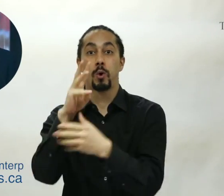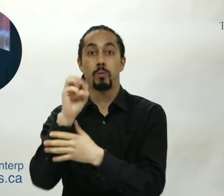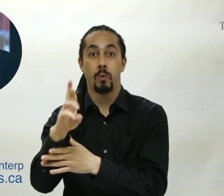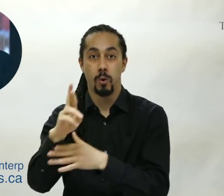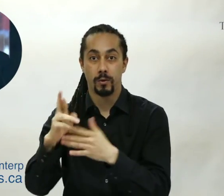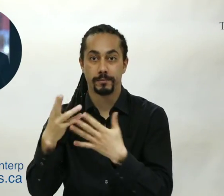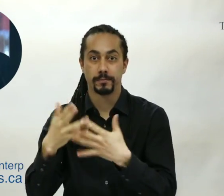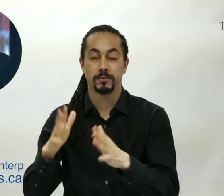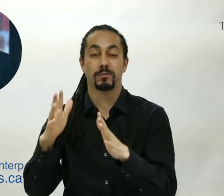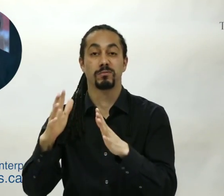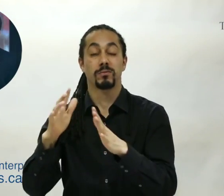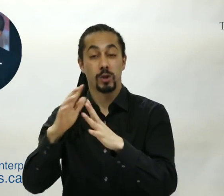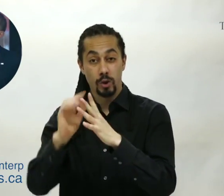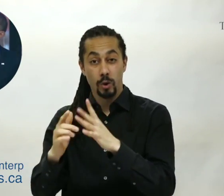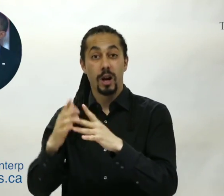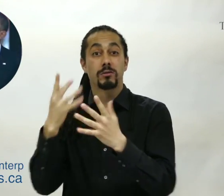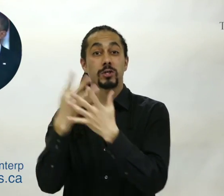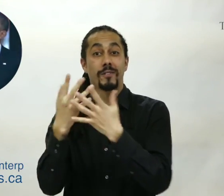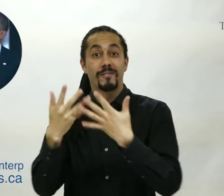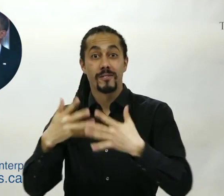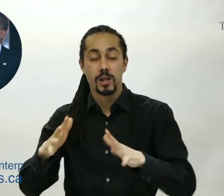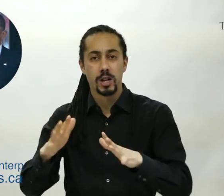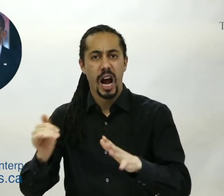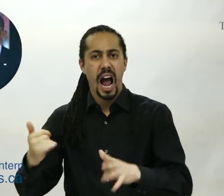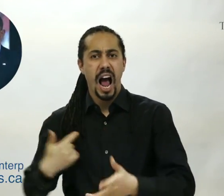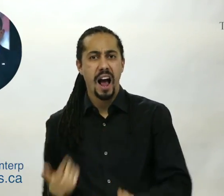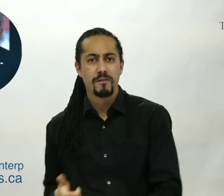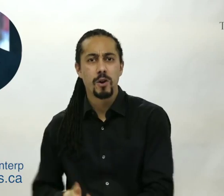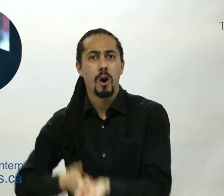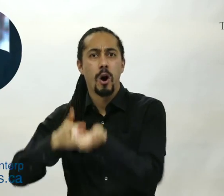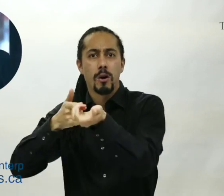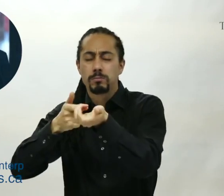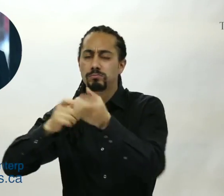he would -- like Abraham Lincoln --